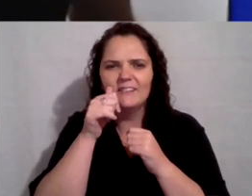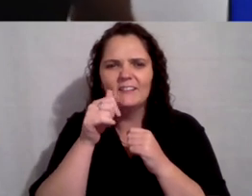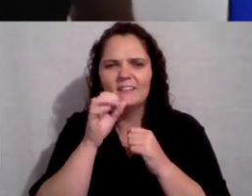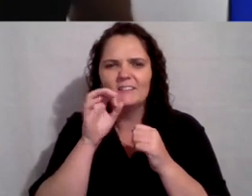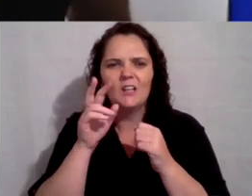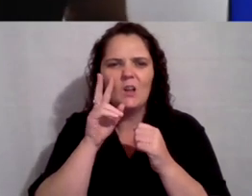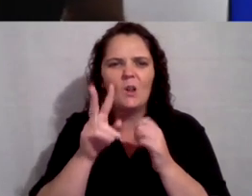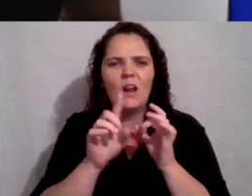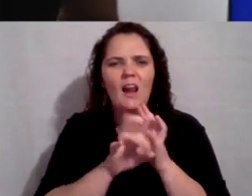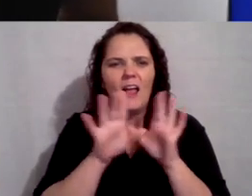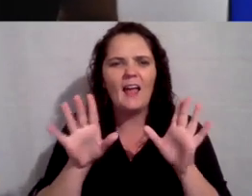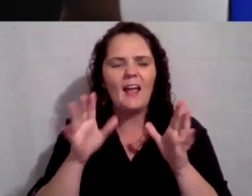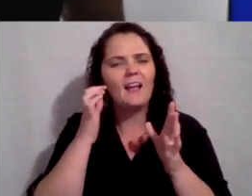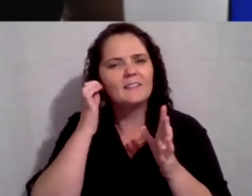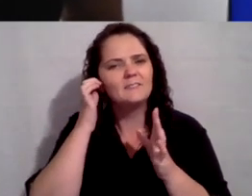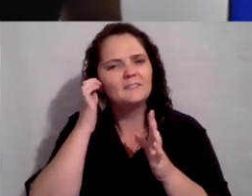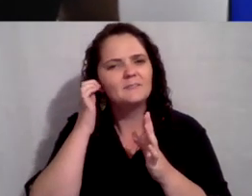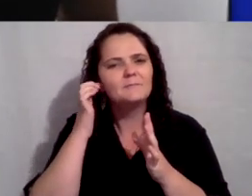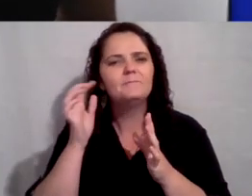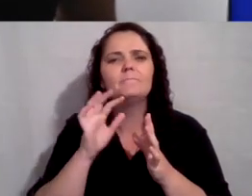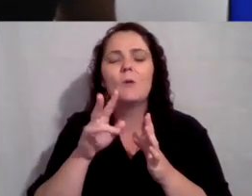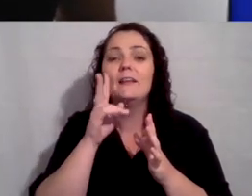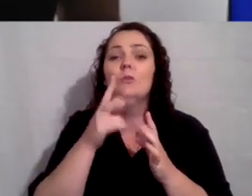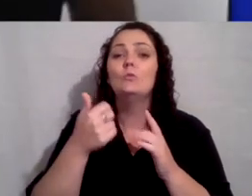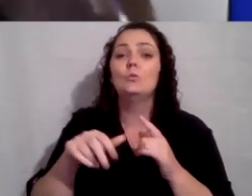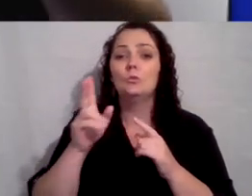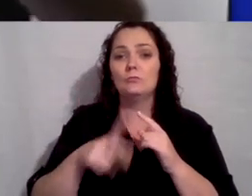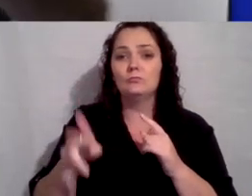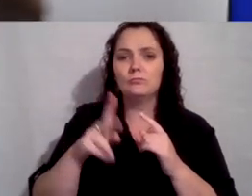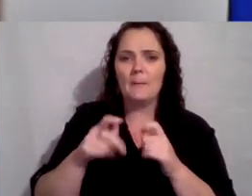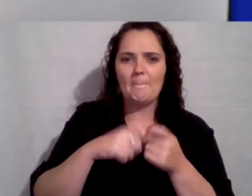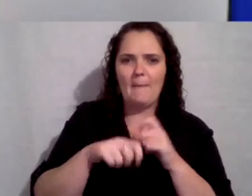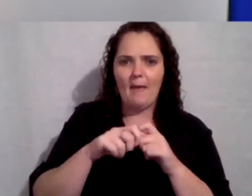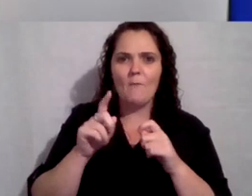close to the lens, I know it's out of focus. But you can see if you've been working with your eraser for a while it'll get